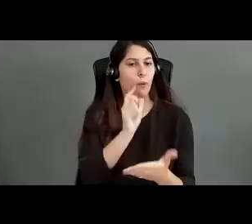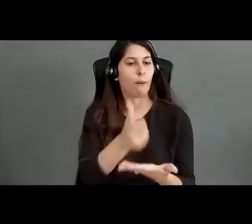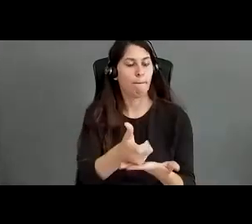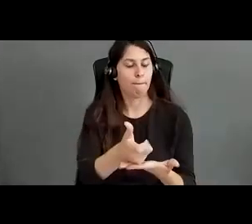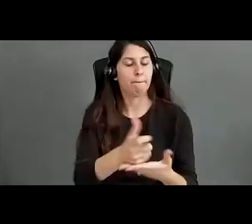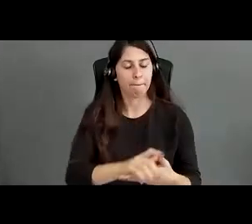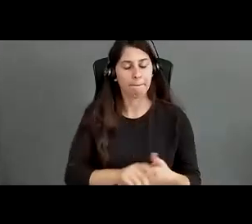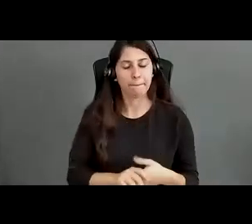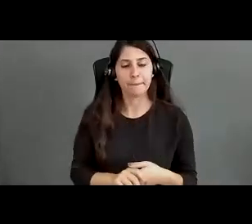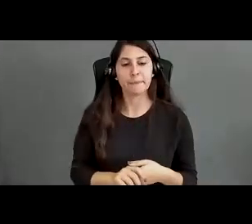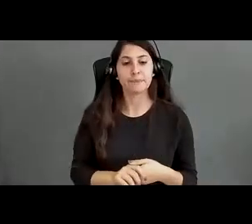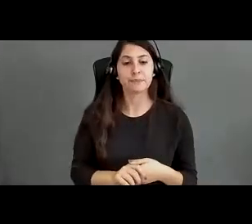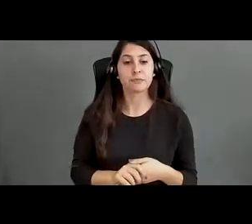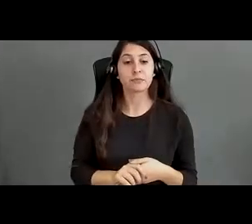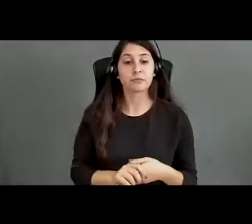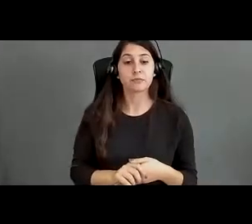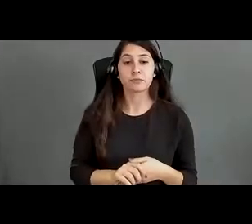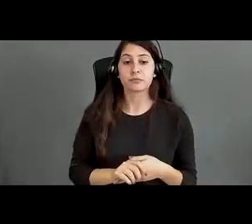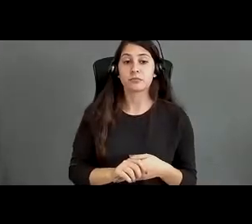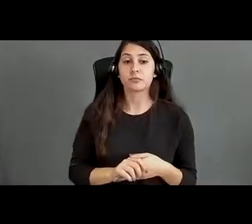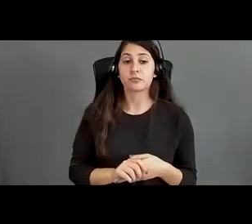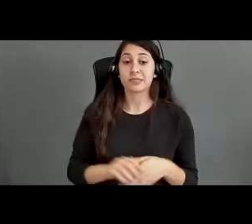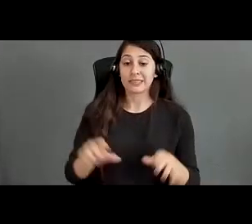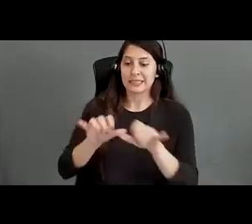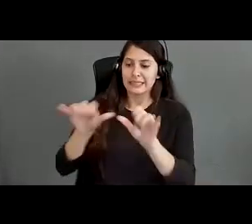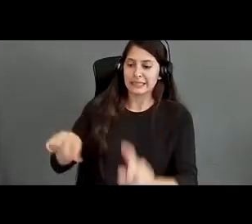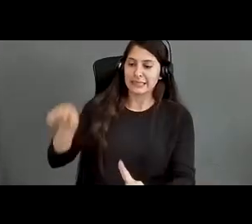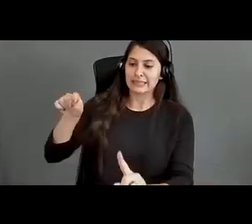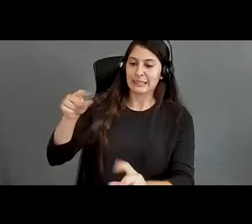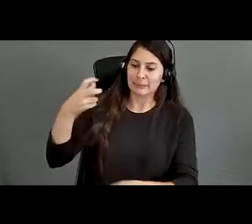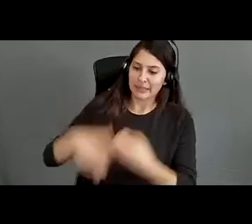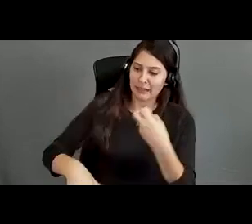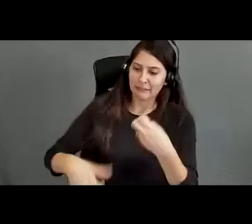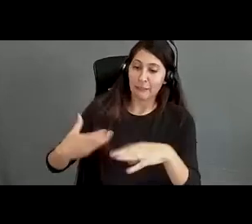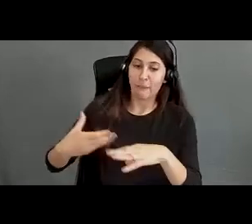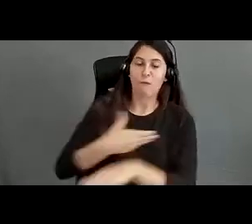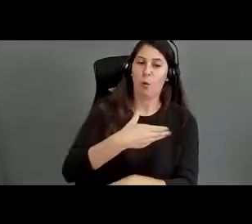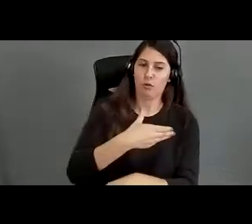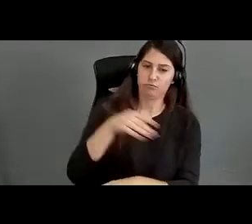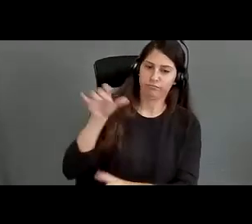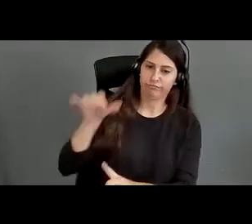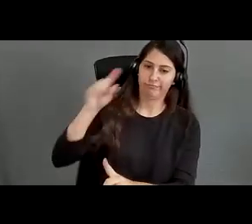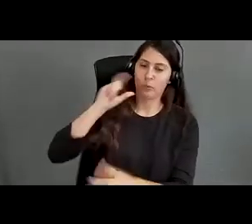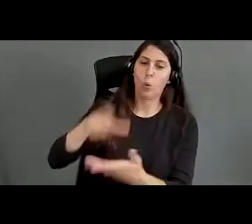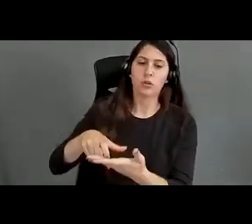This is before you figure out that the system is tough to navigate. But you can feel like there's something with you.